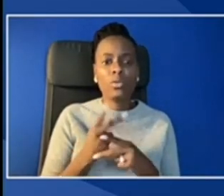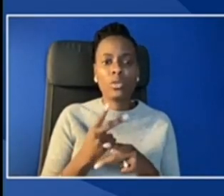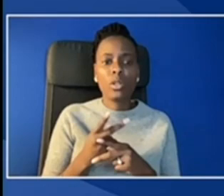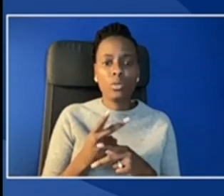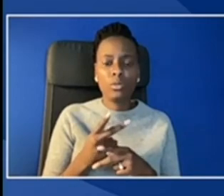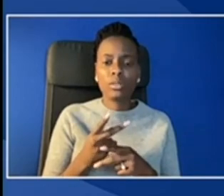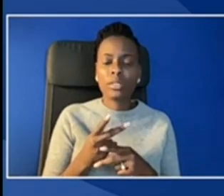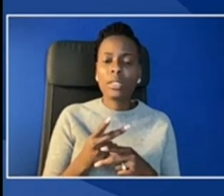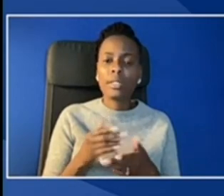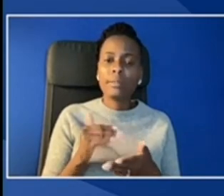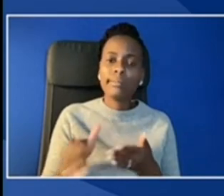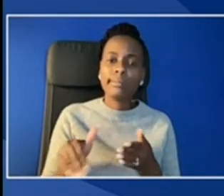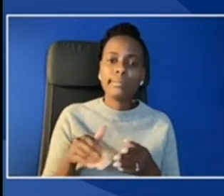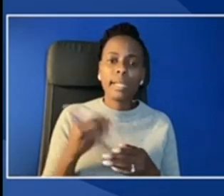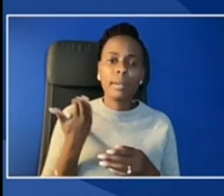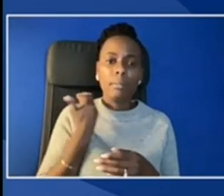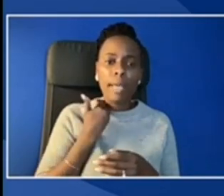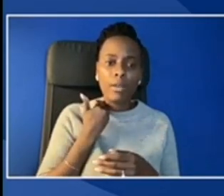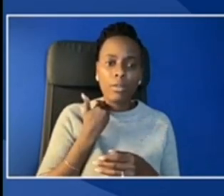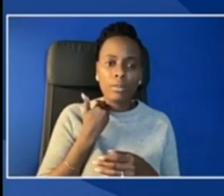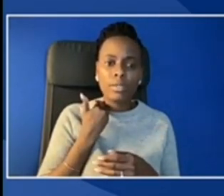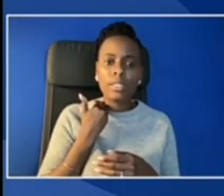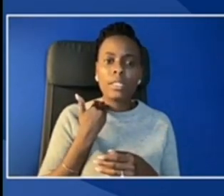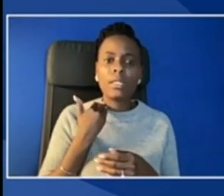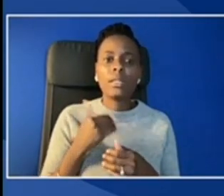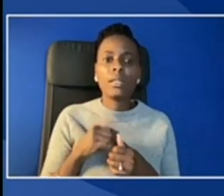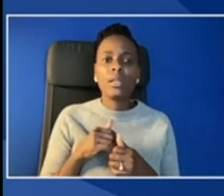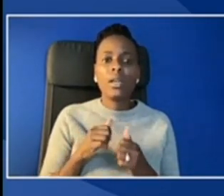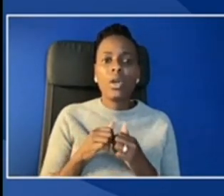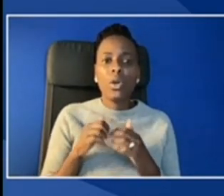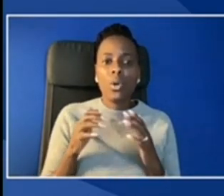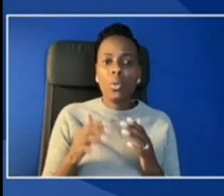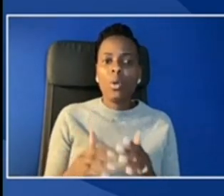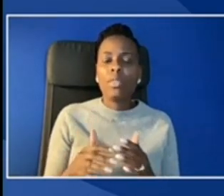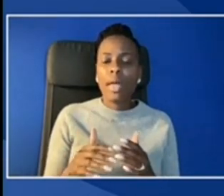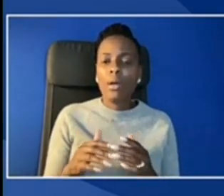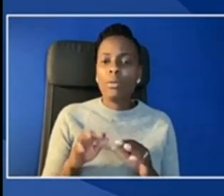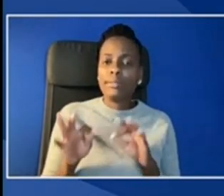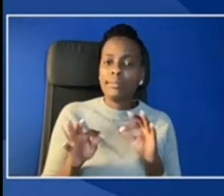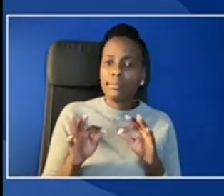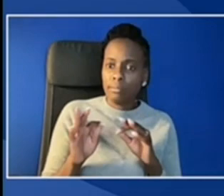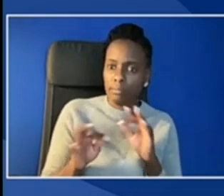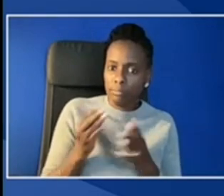the ECMC that it would be caused- that it would cause undue hardship. Such requests are routinely denied.